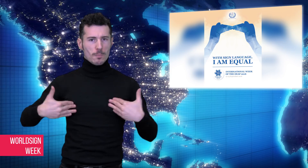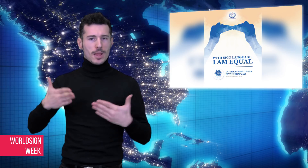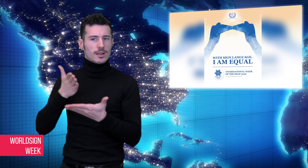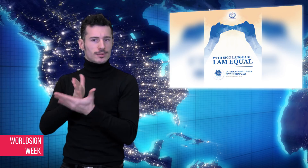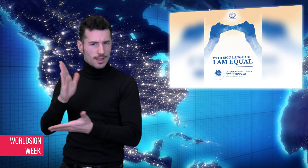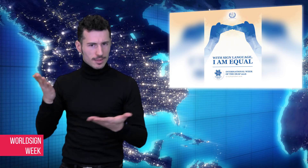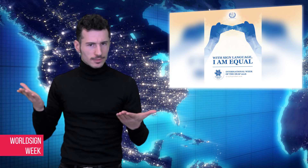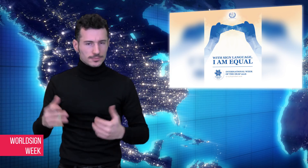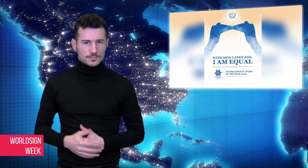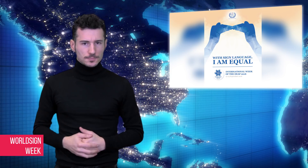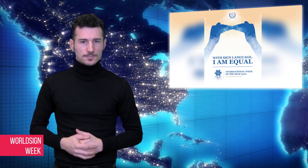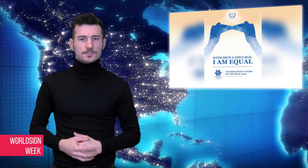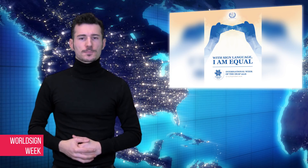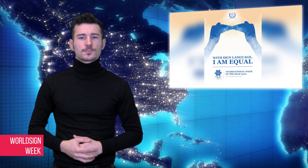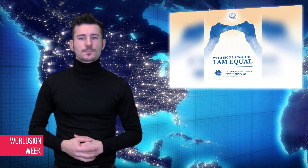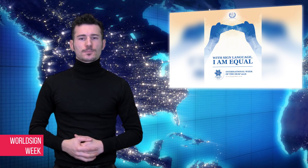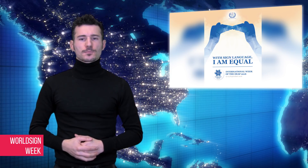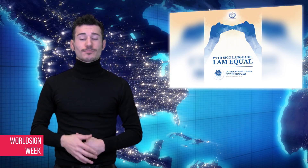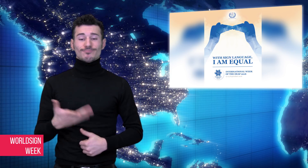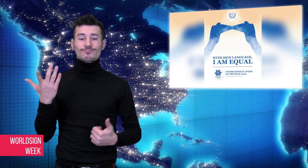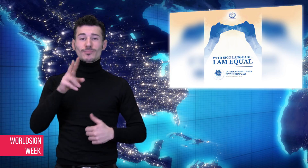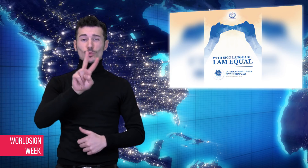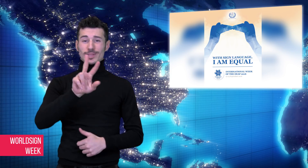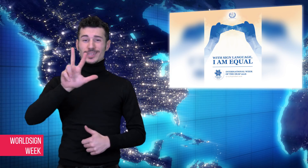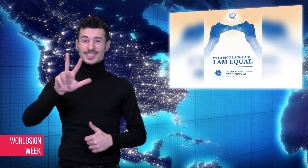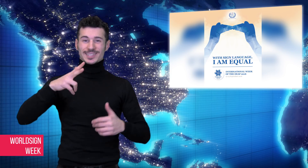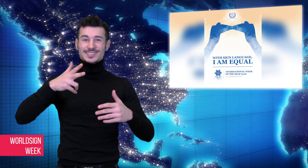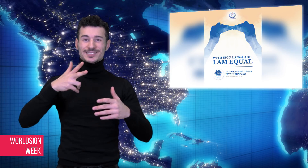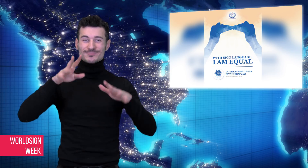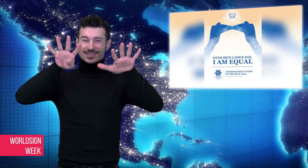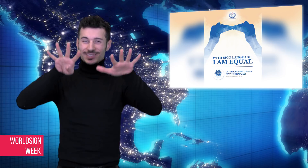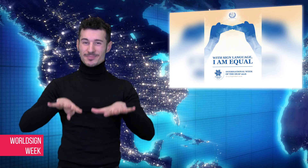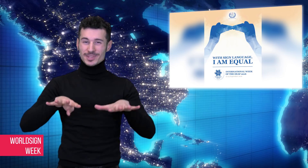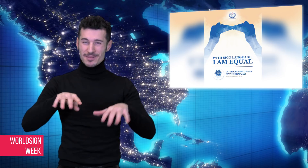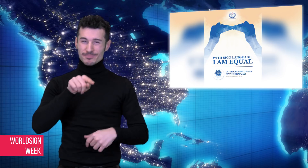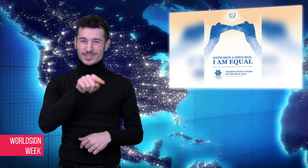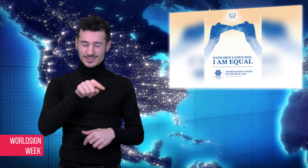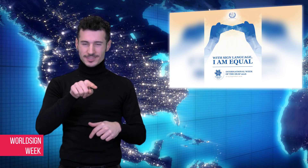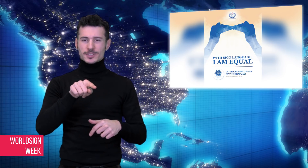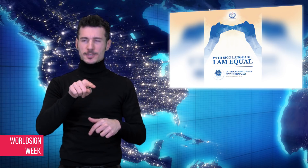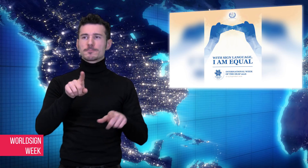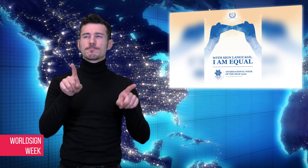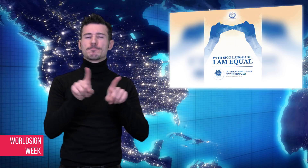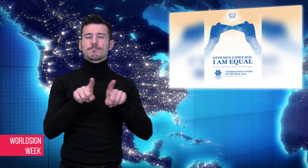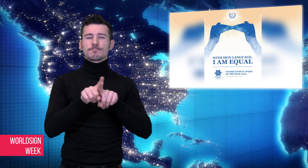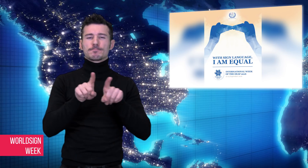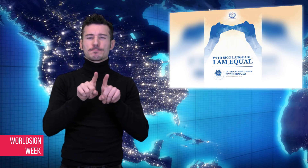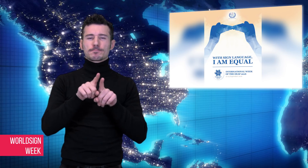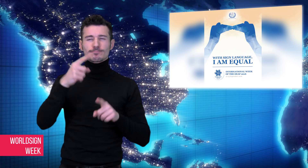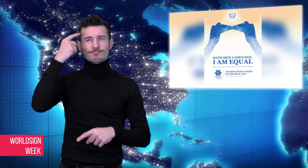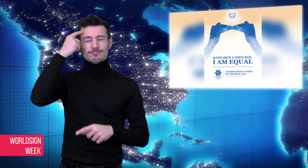Deaf people to exercise their human rights. September 23rd also